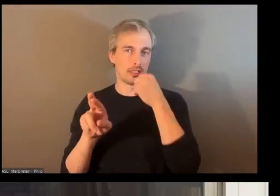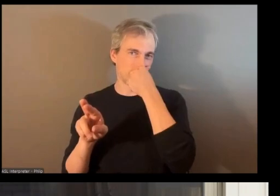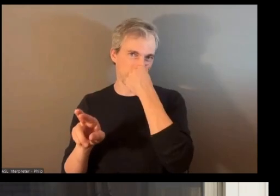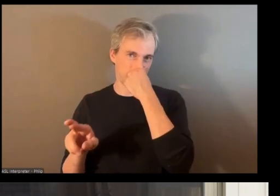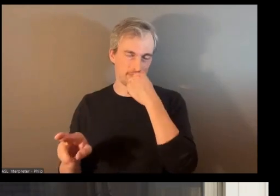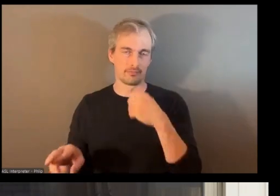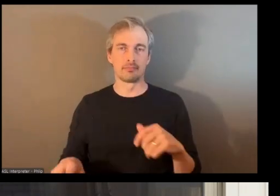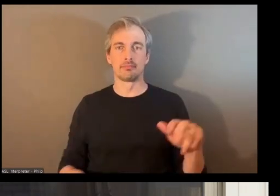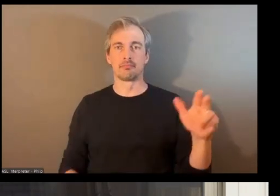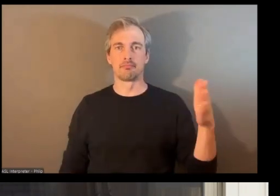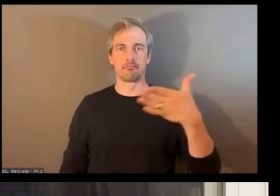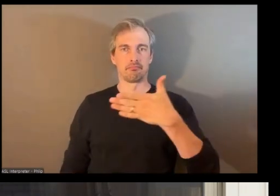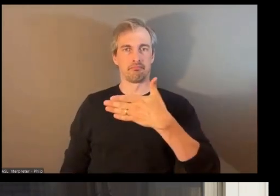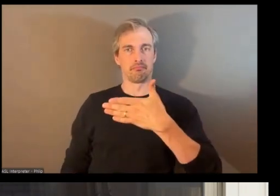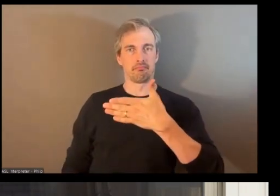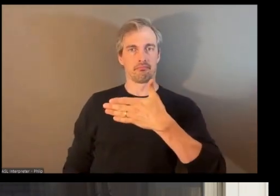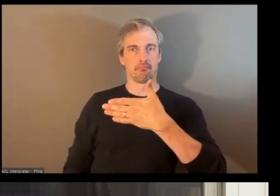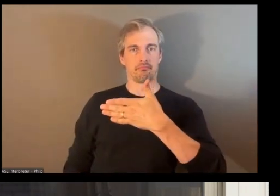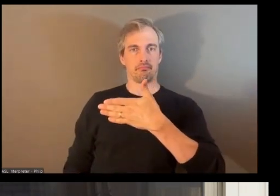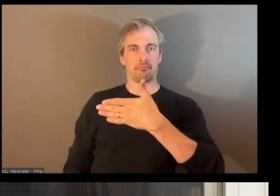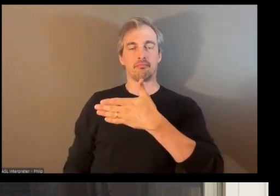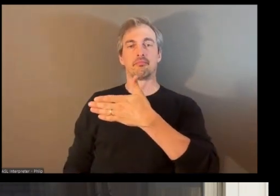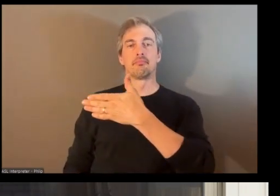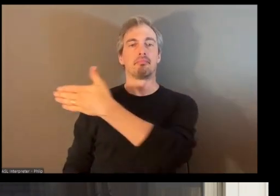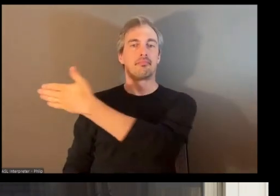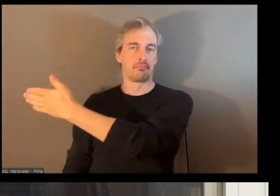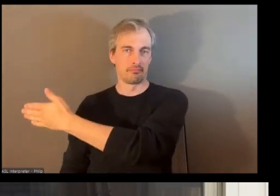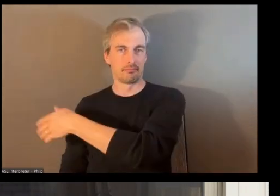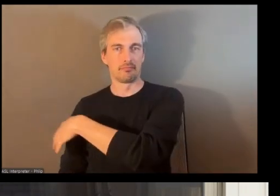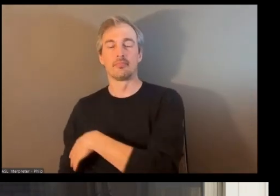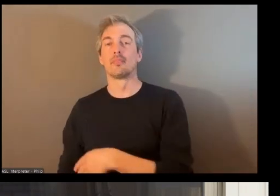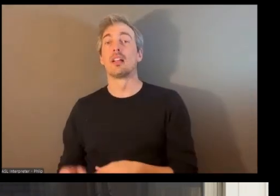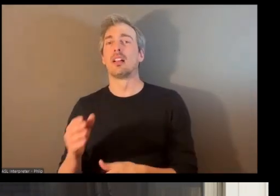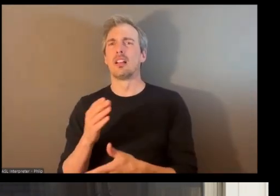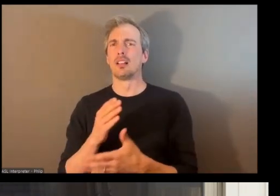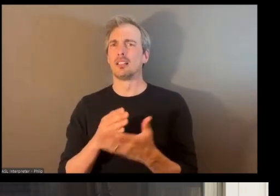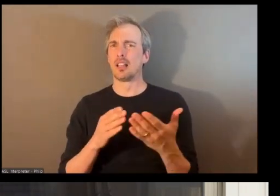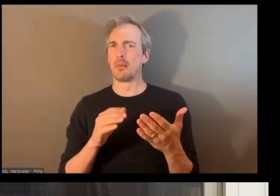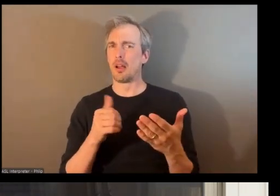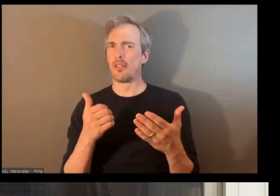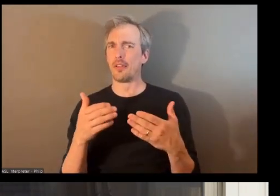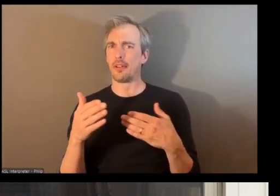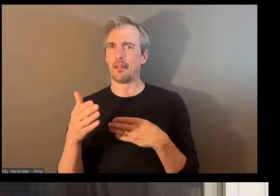outlines of fish swimming right to left. So definitely... Cultural. I feel. Yeah.